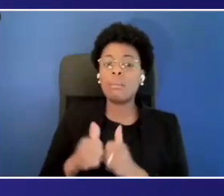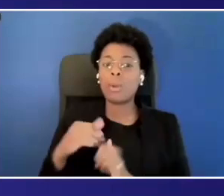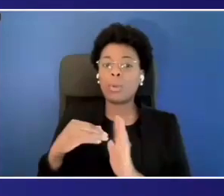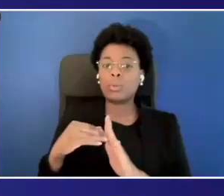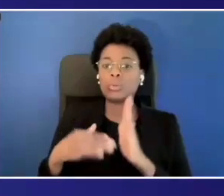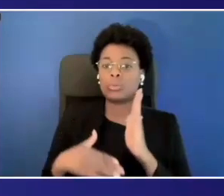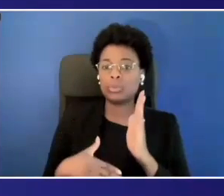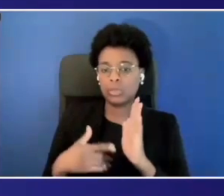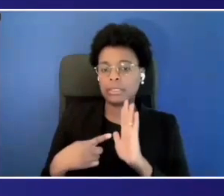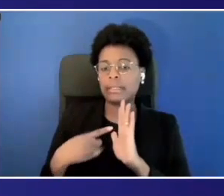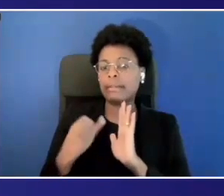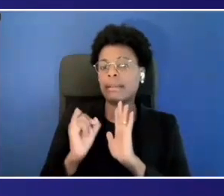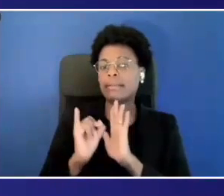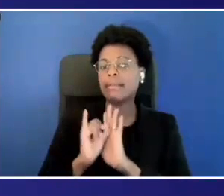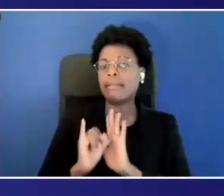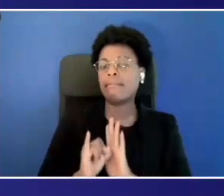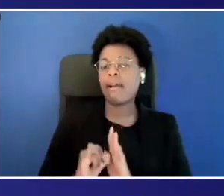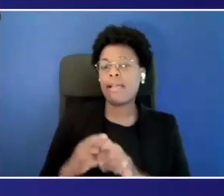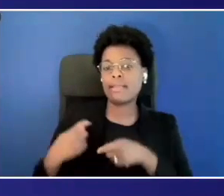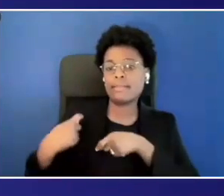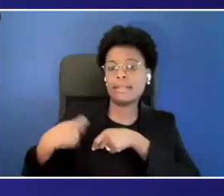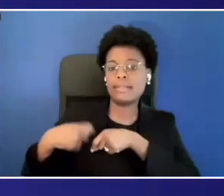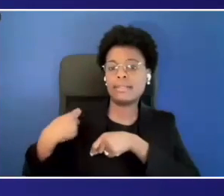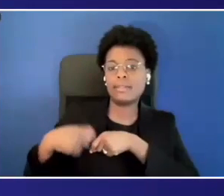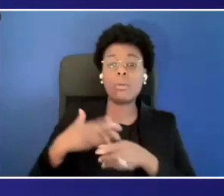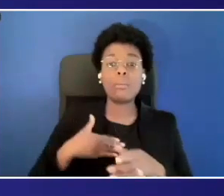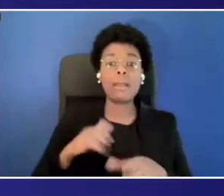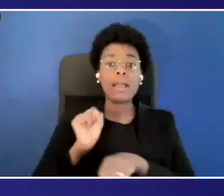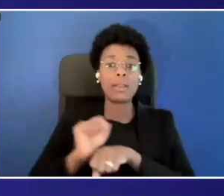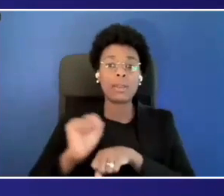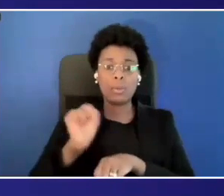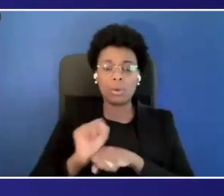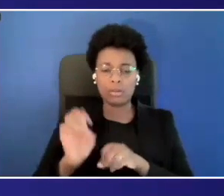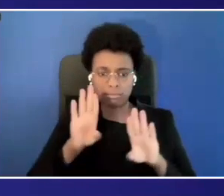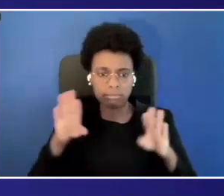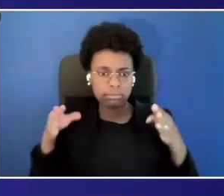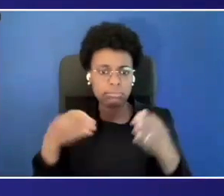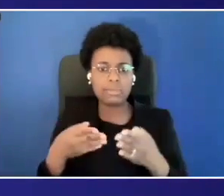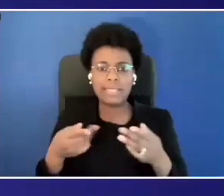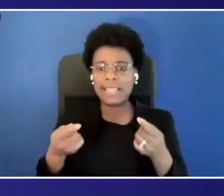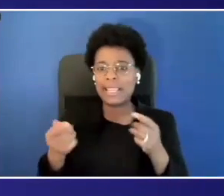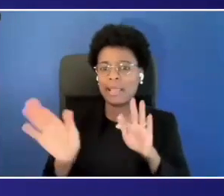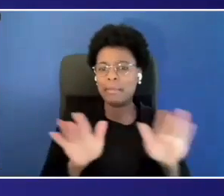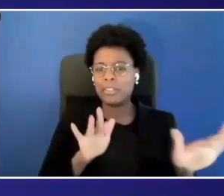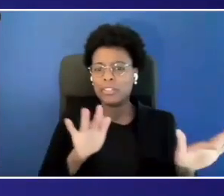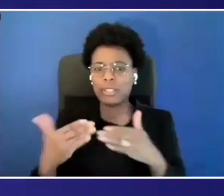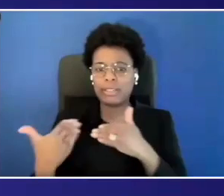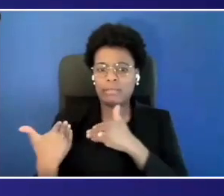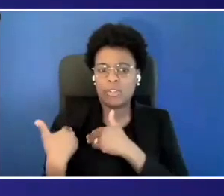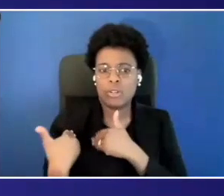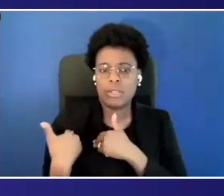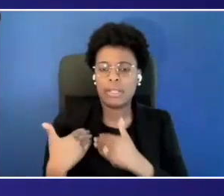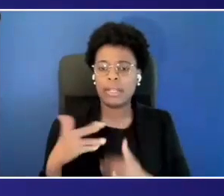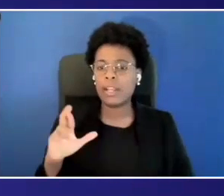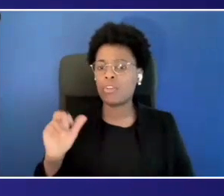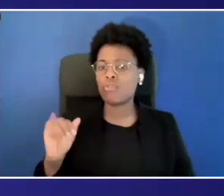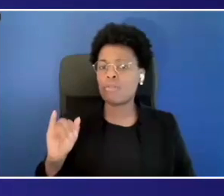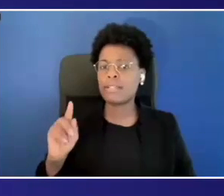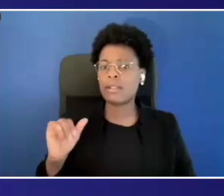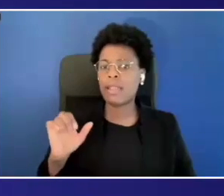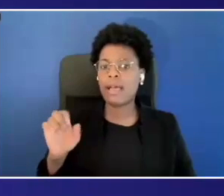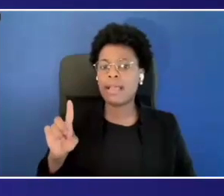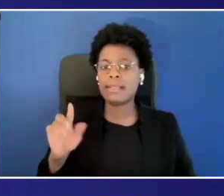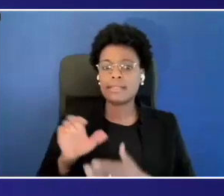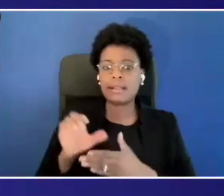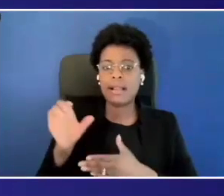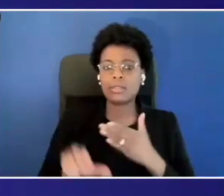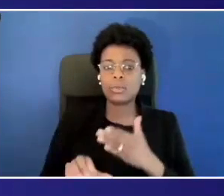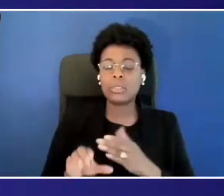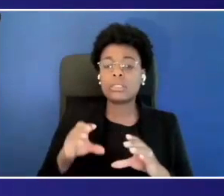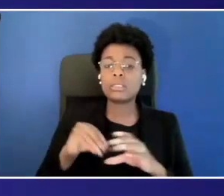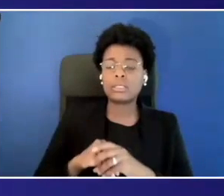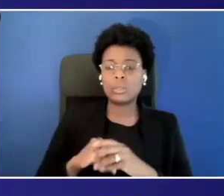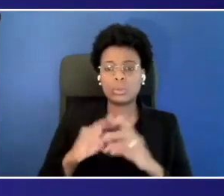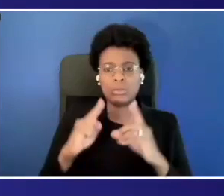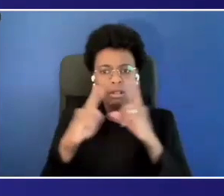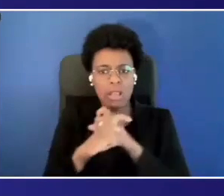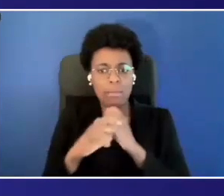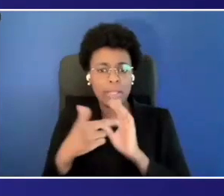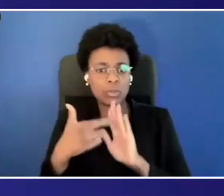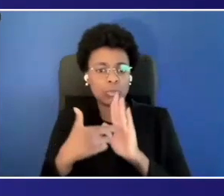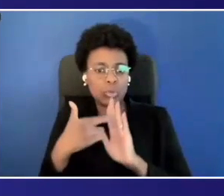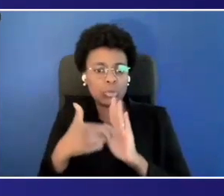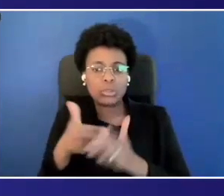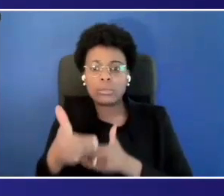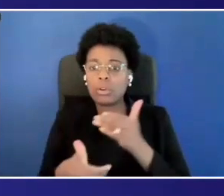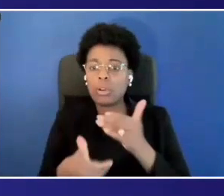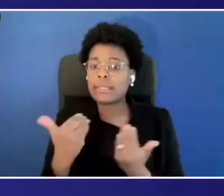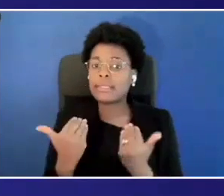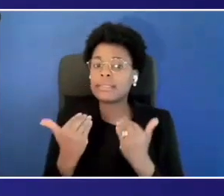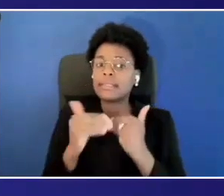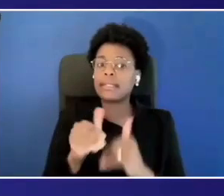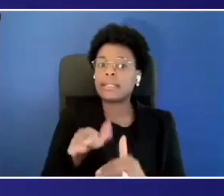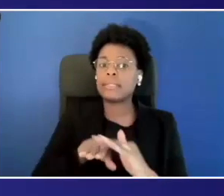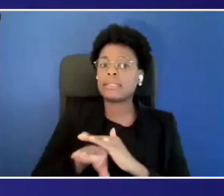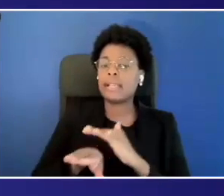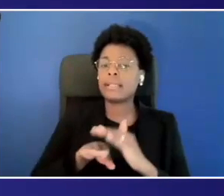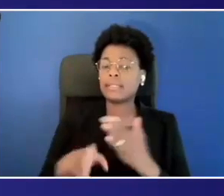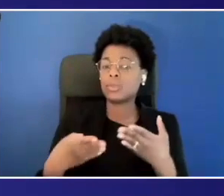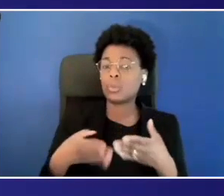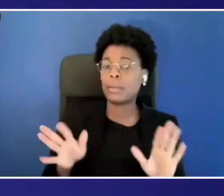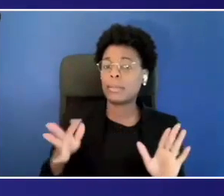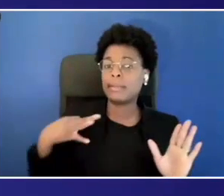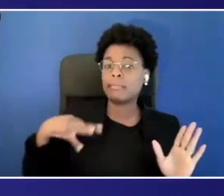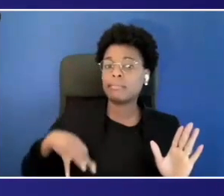These burdens include complex roles and processes that limit access to in the use of public benefits like federal student financial.